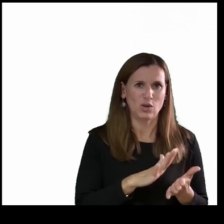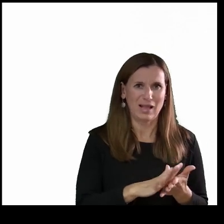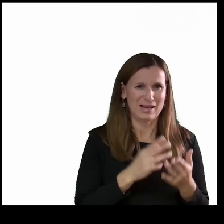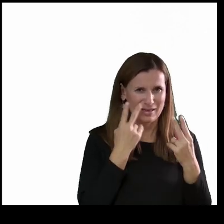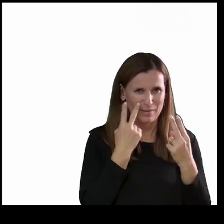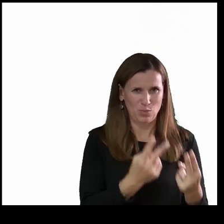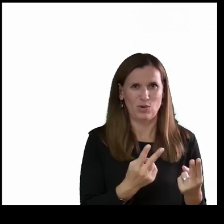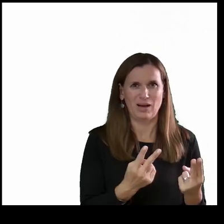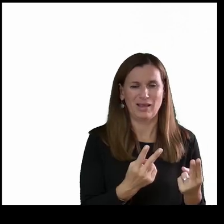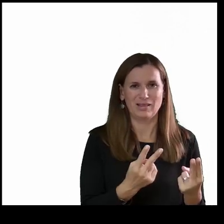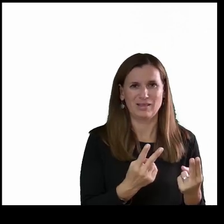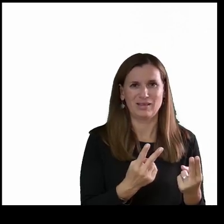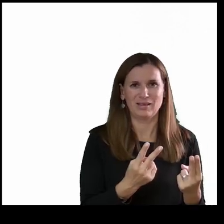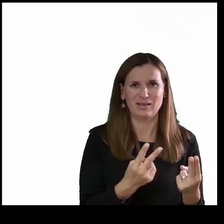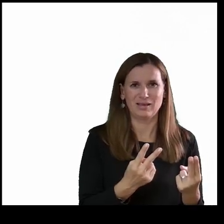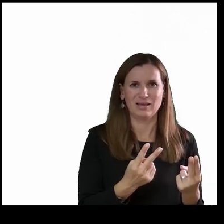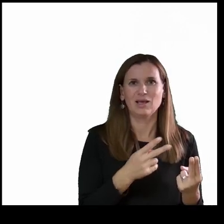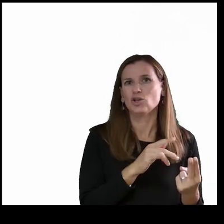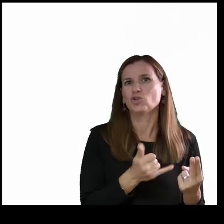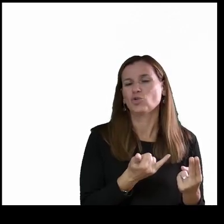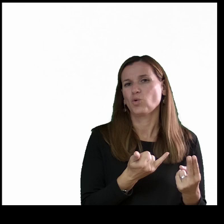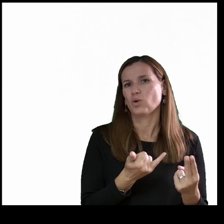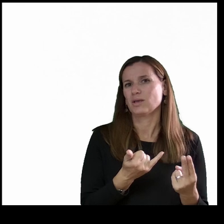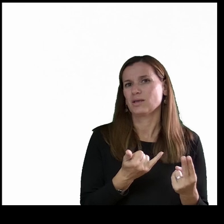of the circuit. So it's like a top down approach.